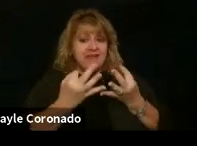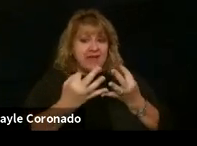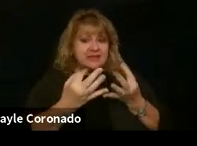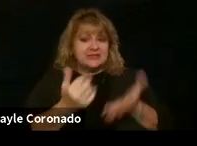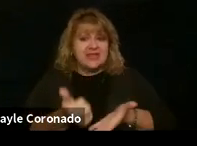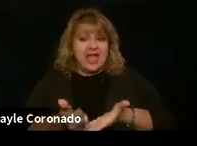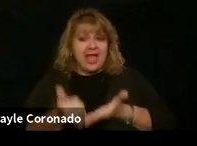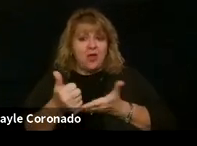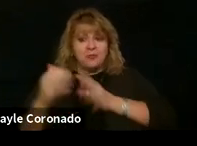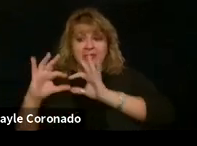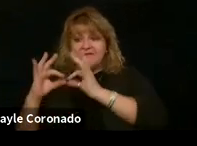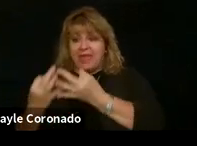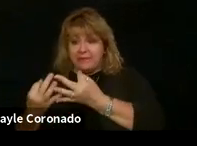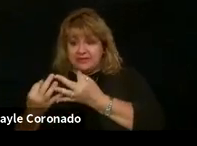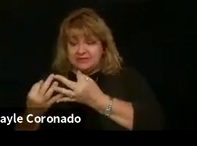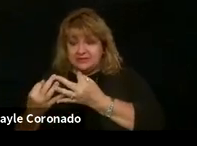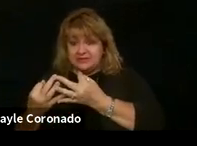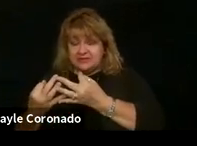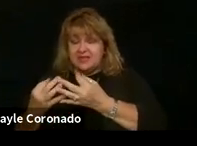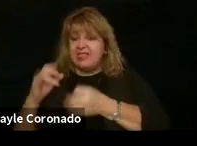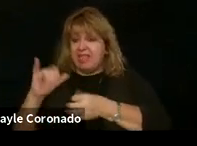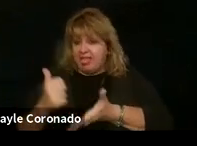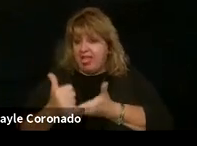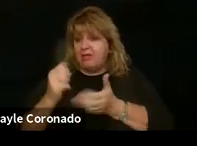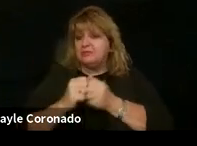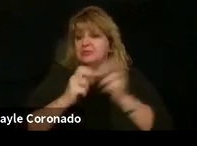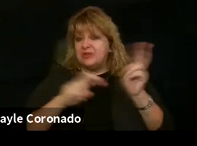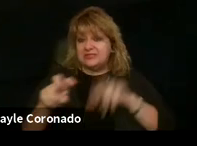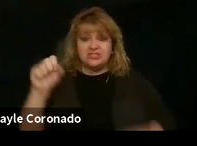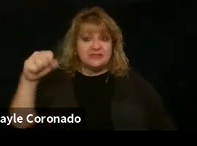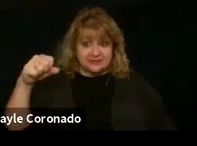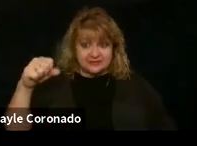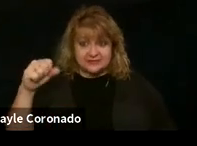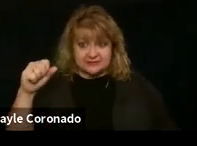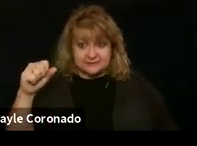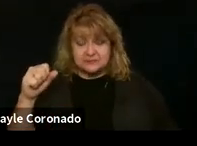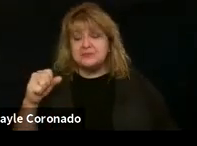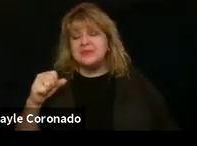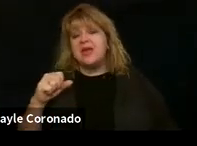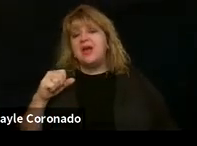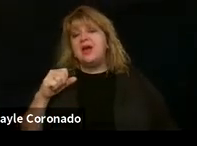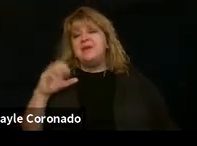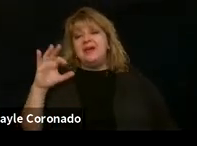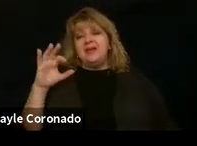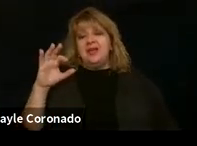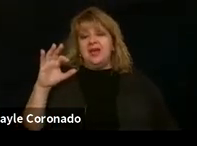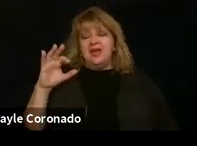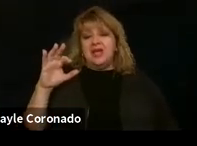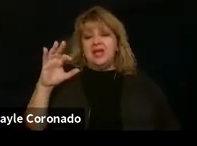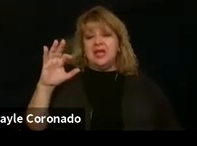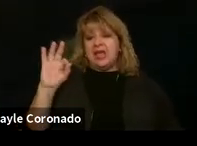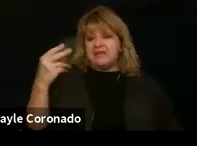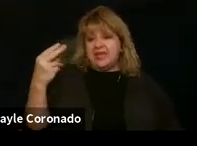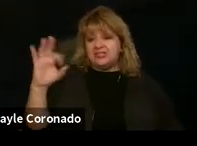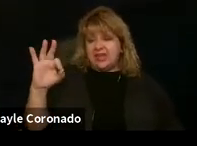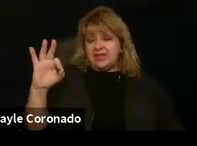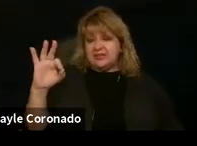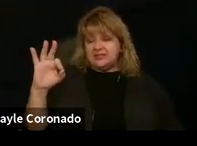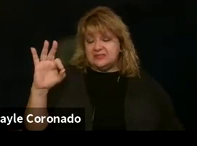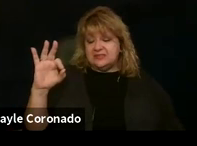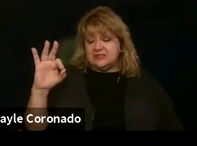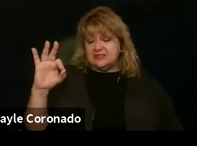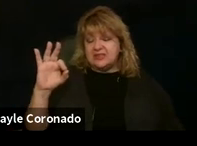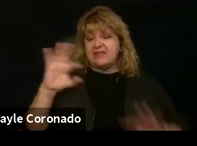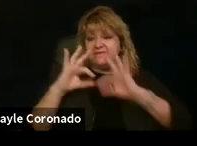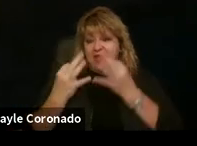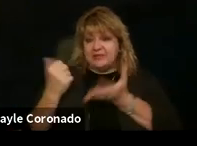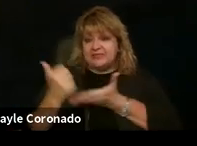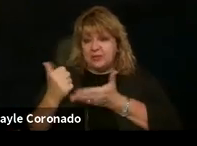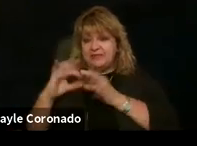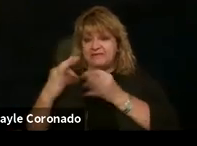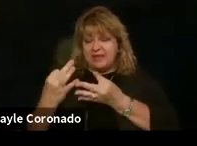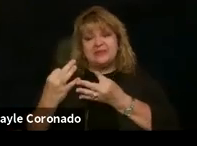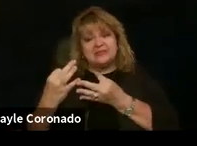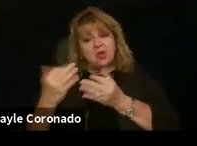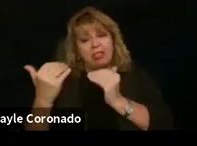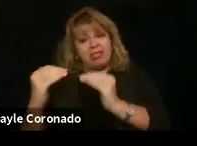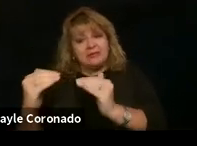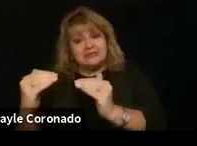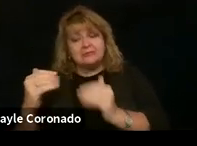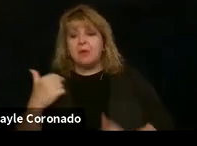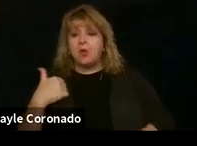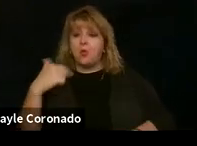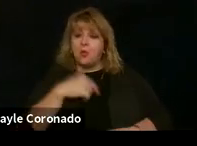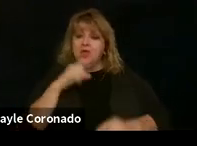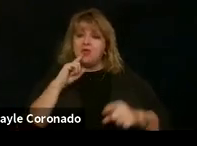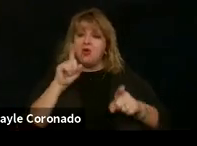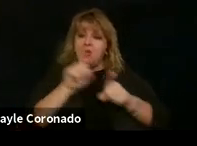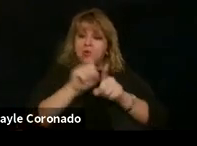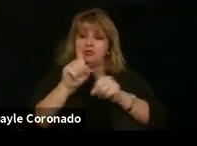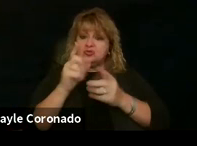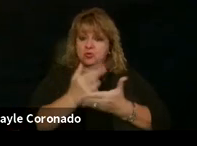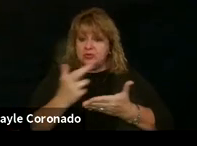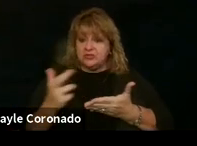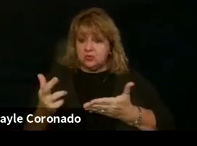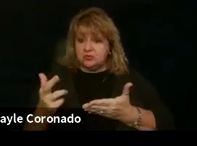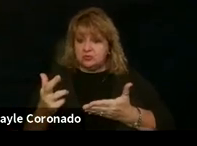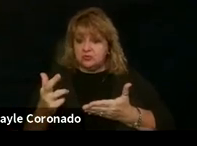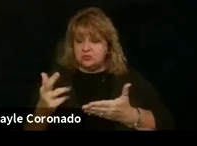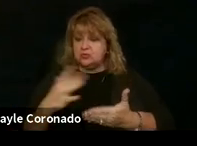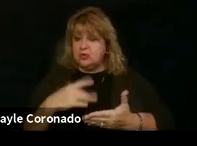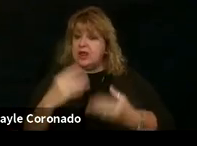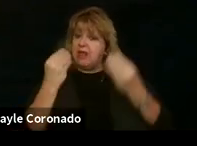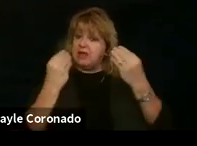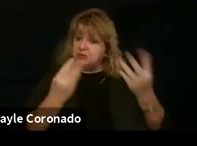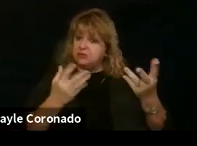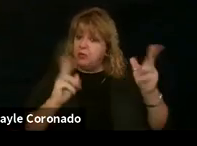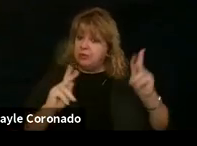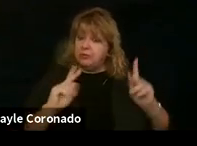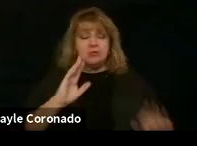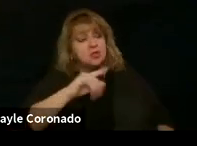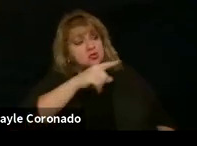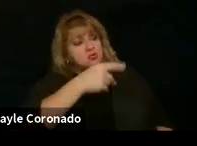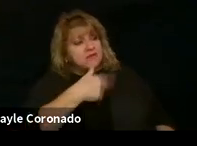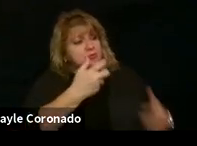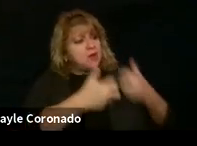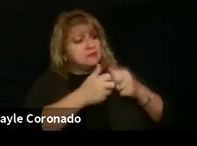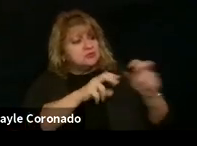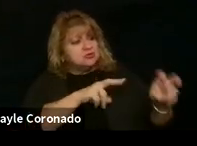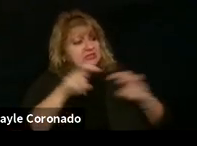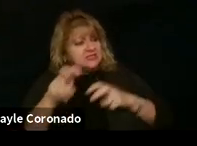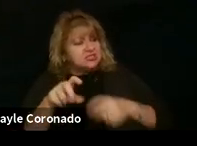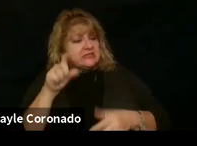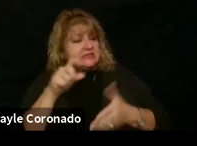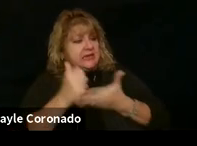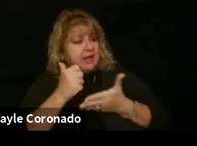a lot of the transition stuff, but of course you know they're limited and what they can actually do, but we're just another resource out there and so we like to let people know that hey, if you're having transition issues and you're needing some assistance,